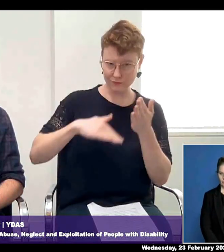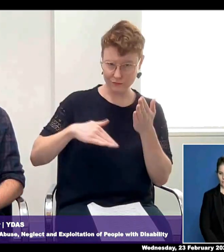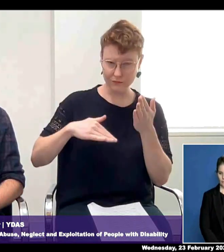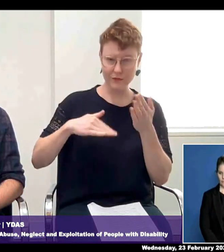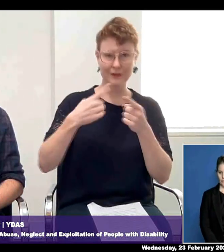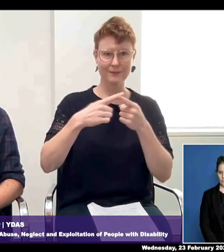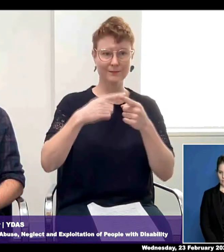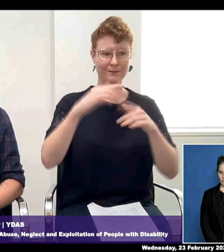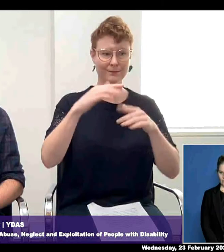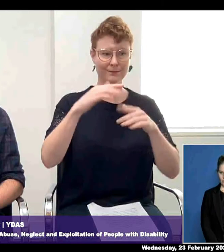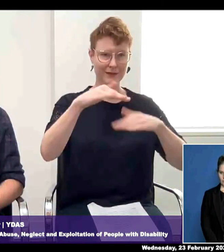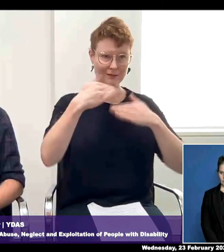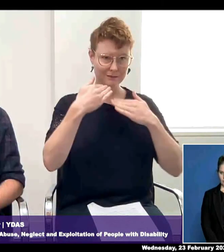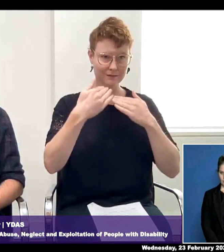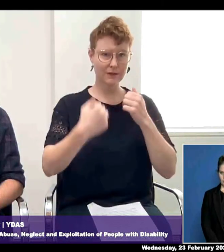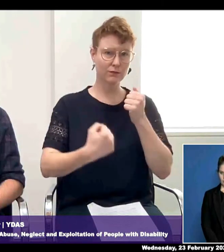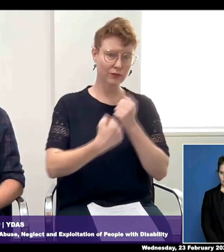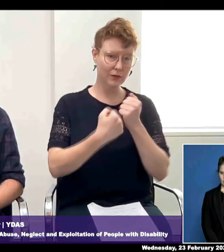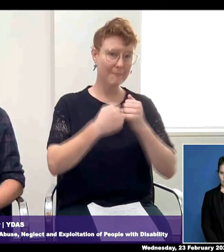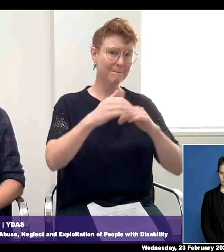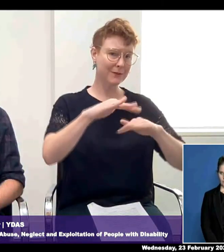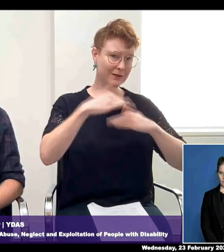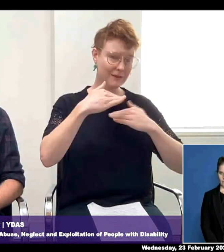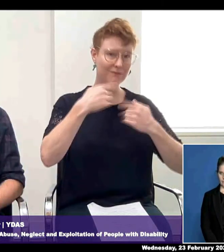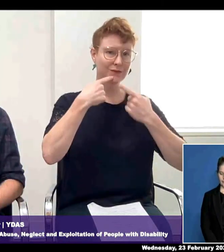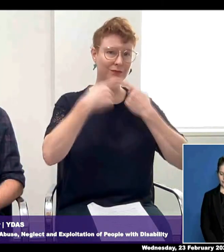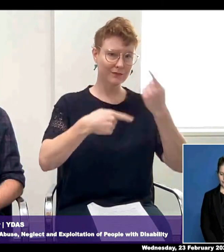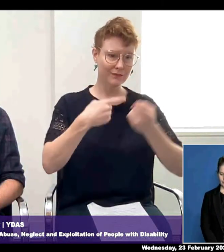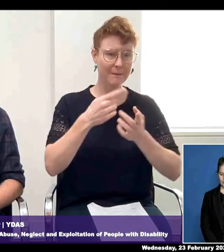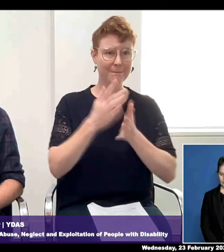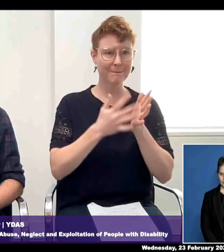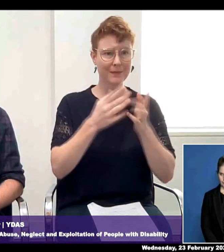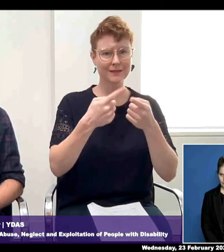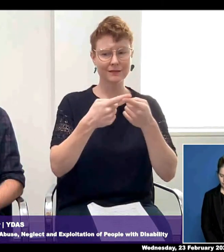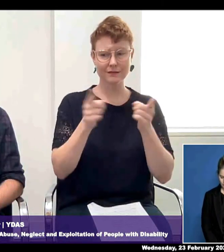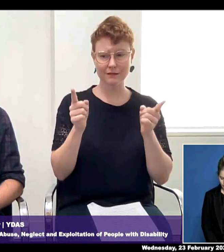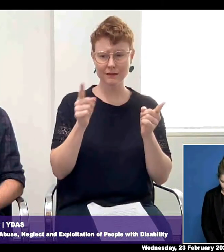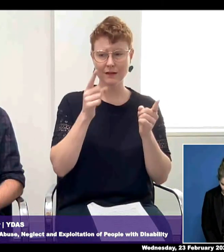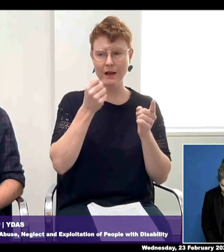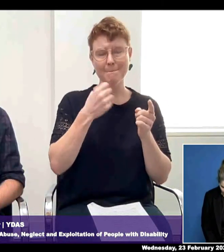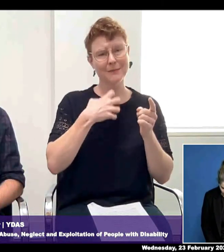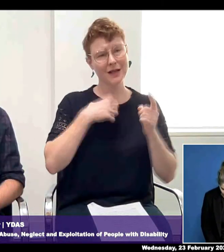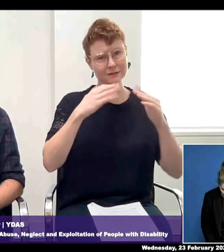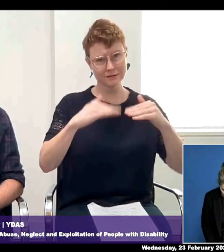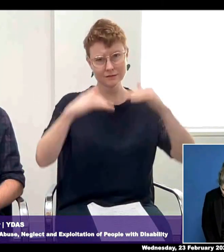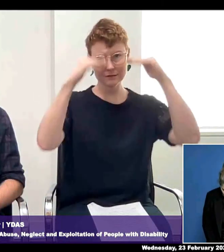the fact that they have had limited experience previously, limited supports and limited access to information.